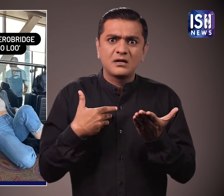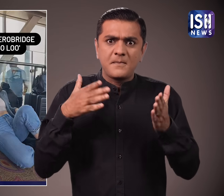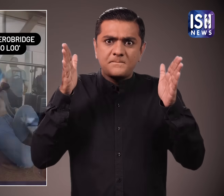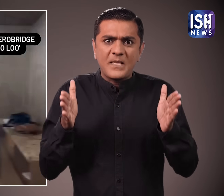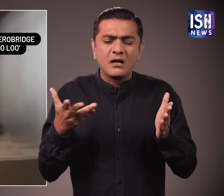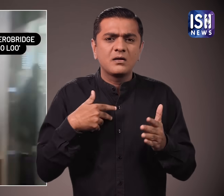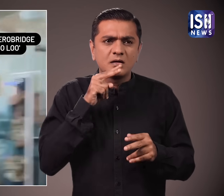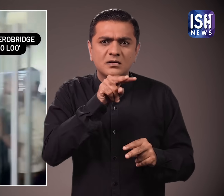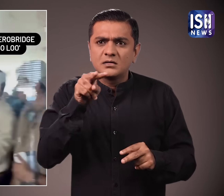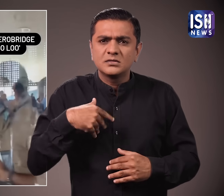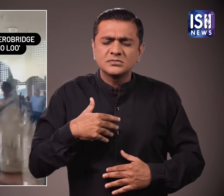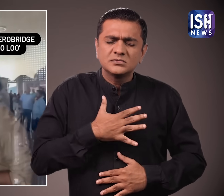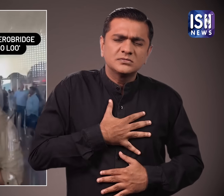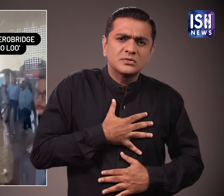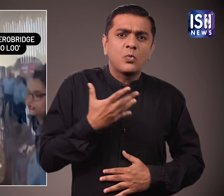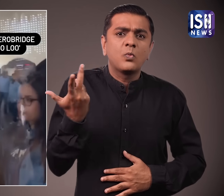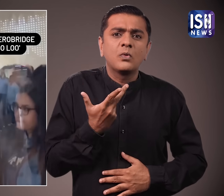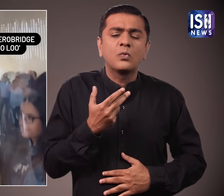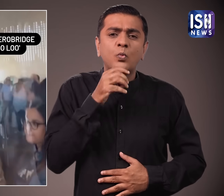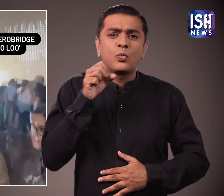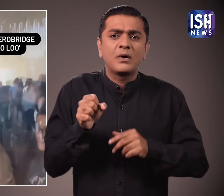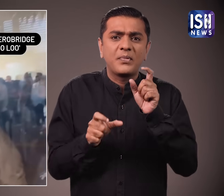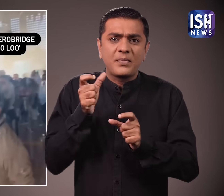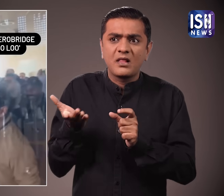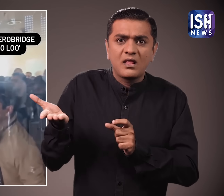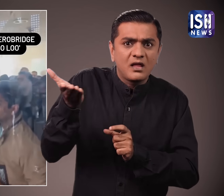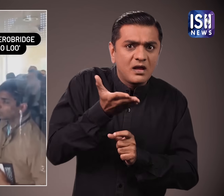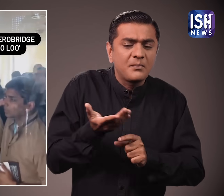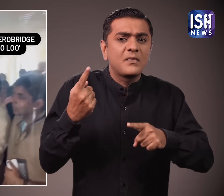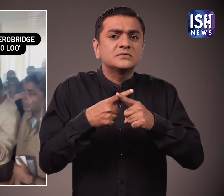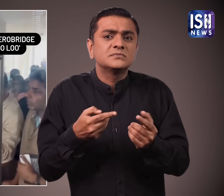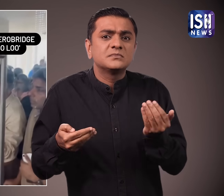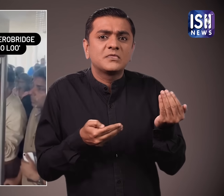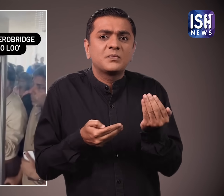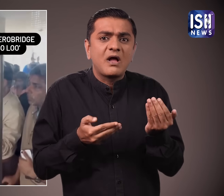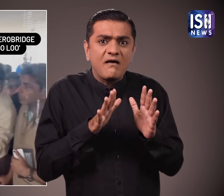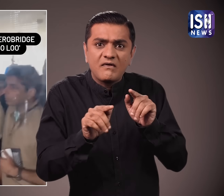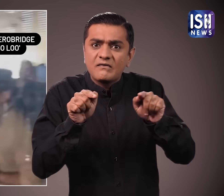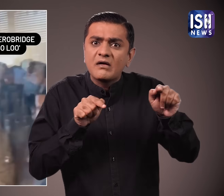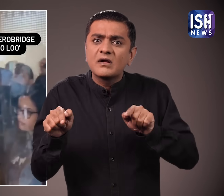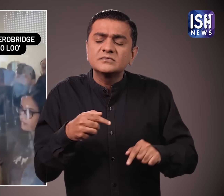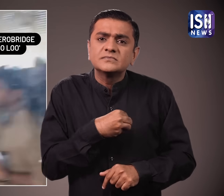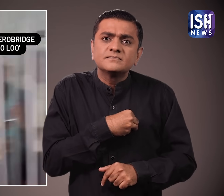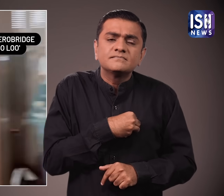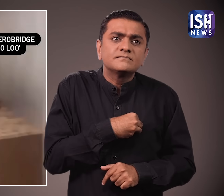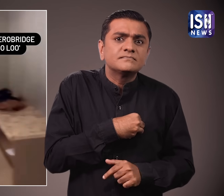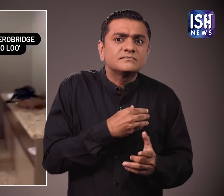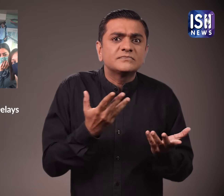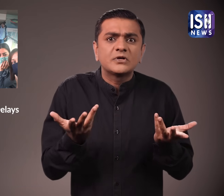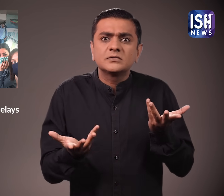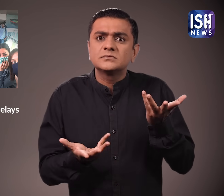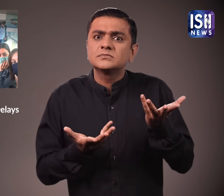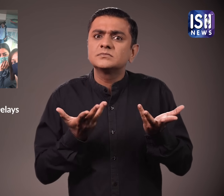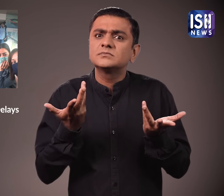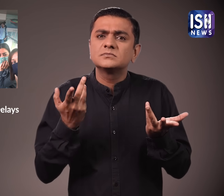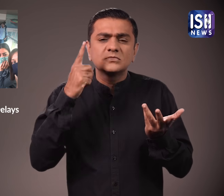She said that there were small babies and elderly people who were suffering.